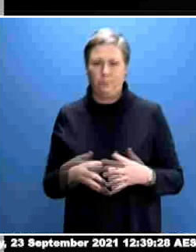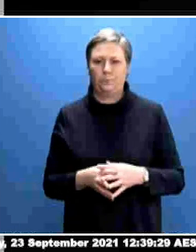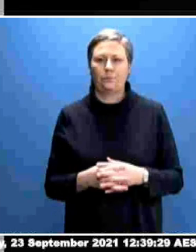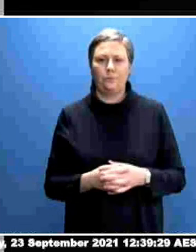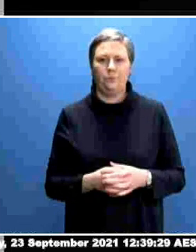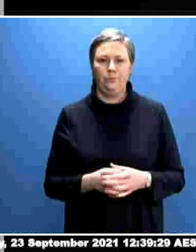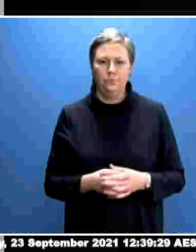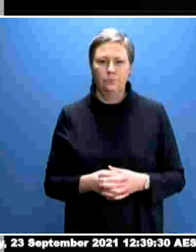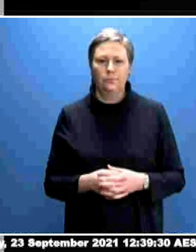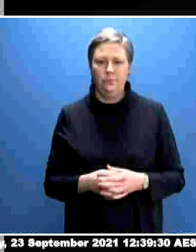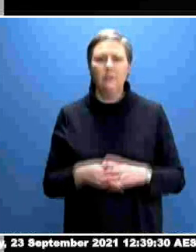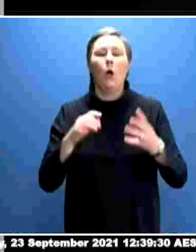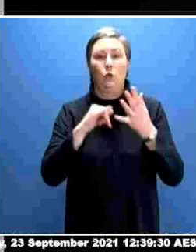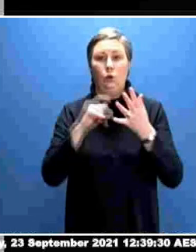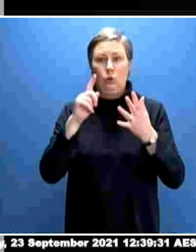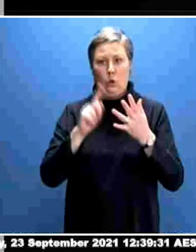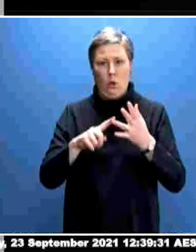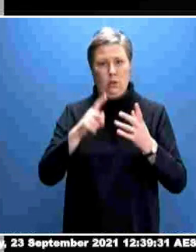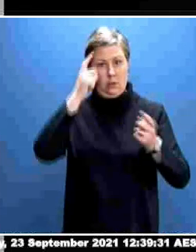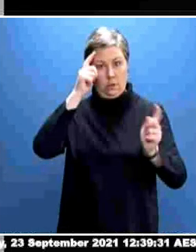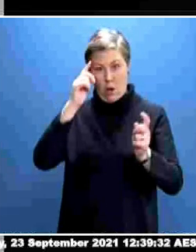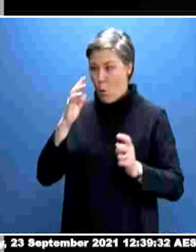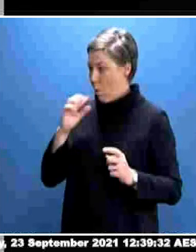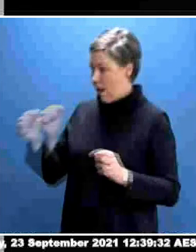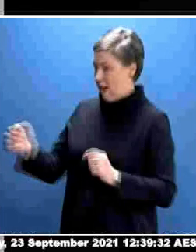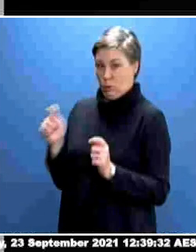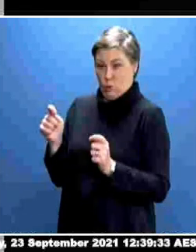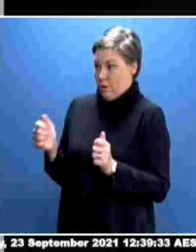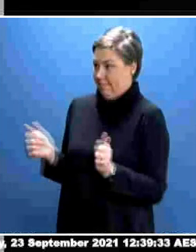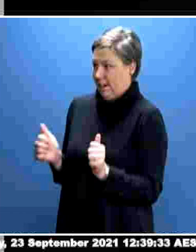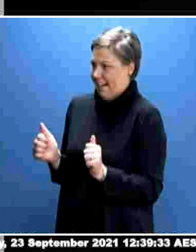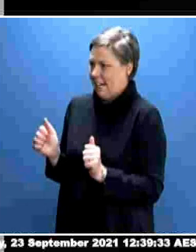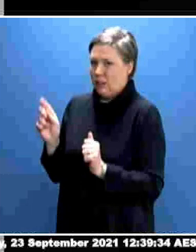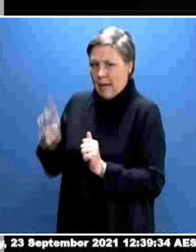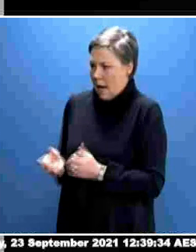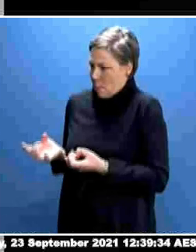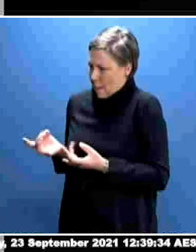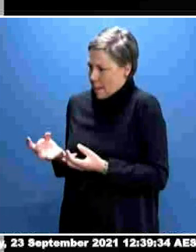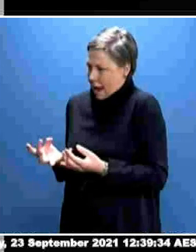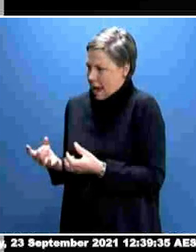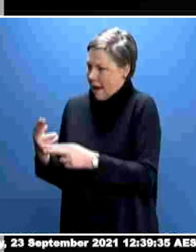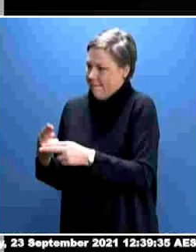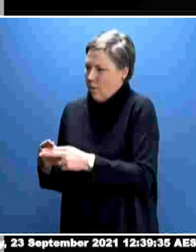what concerns there are about that not being the subject of some prescription?